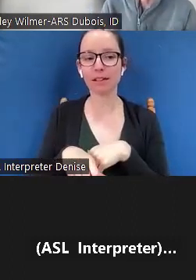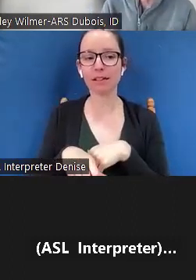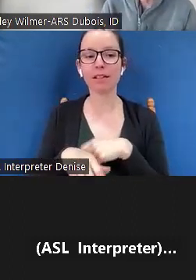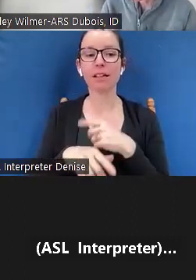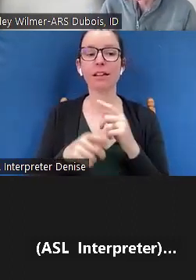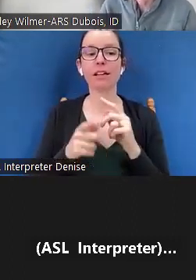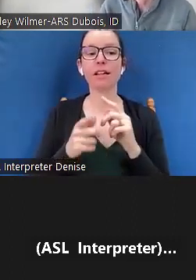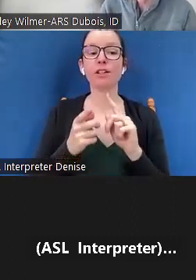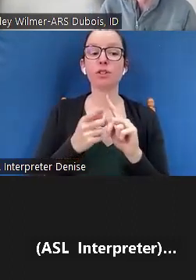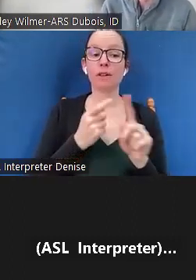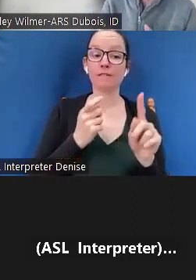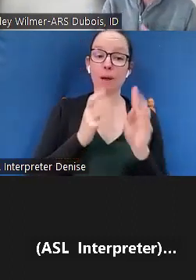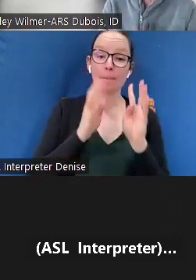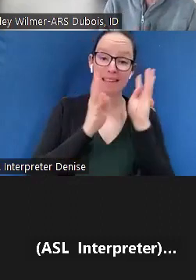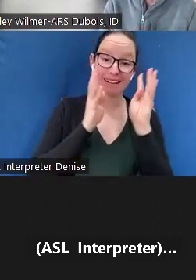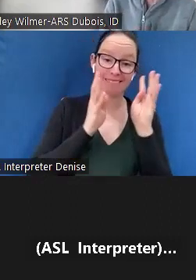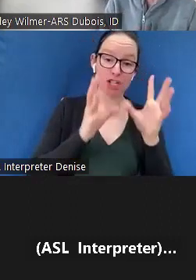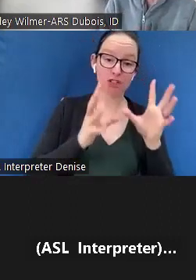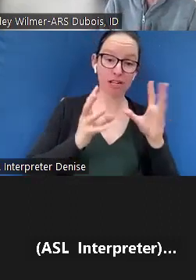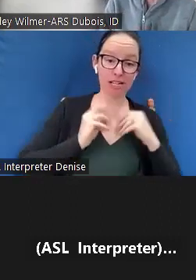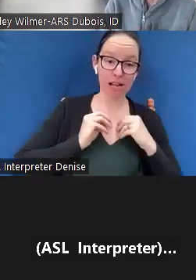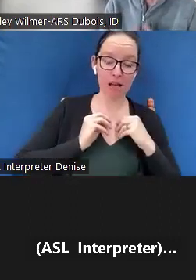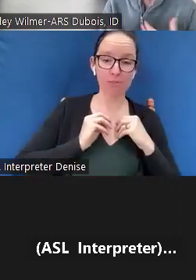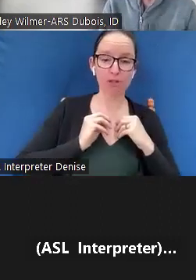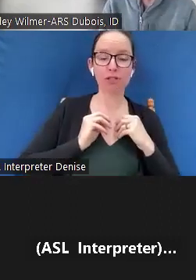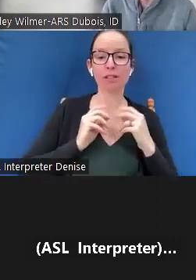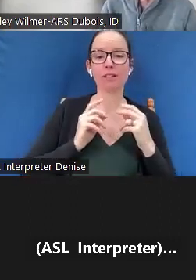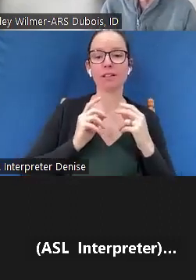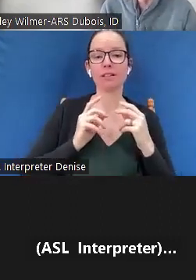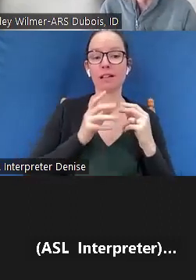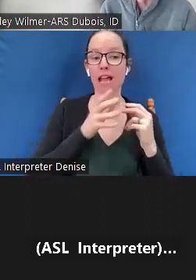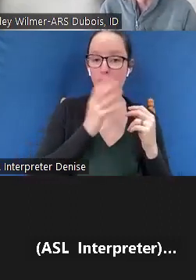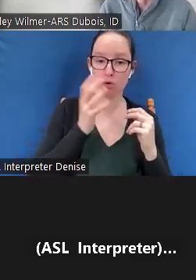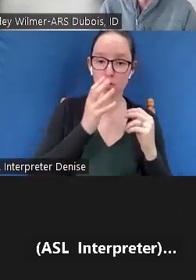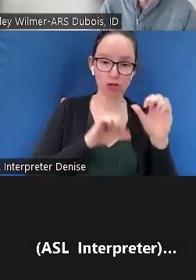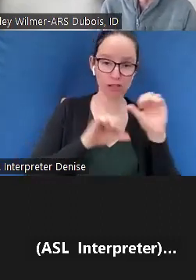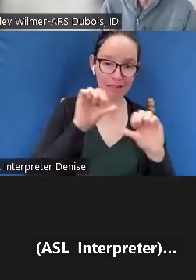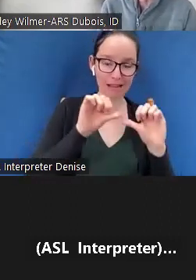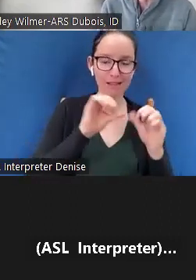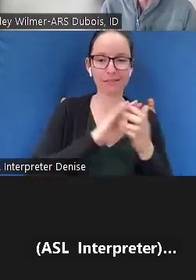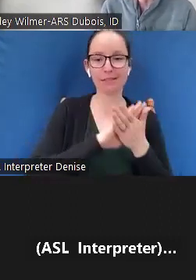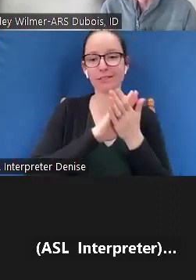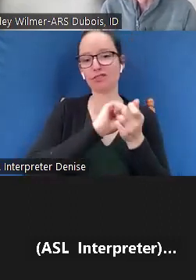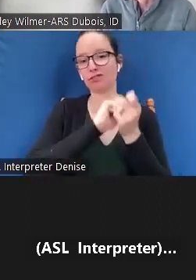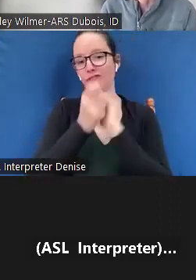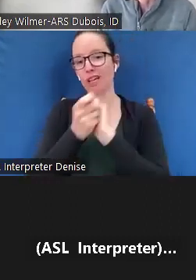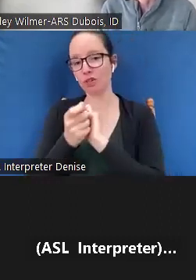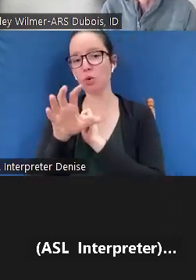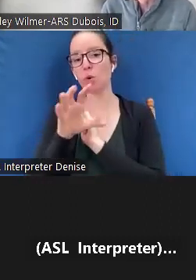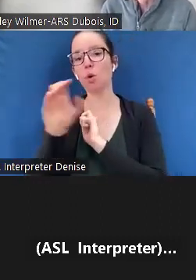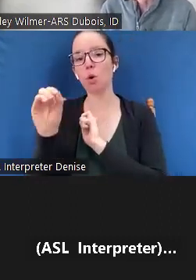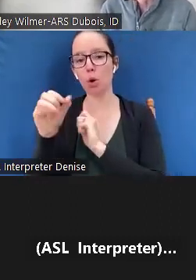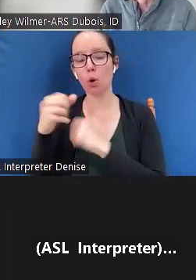adoption approach to agriculture science to a Co creation approach that's adaptive and responsive to dynamics on the